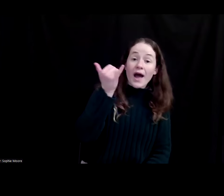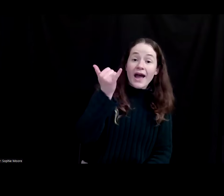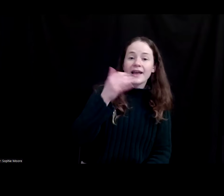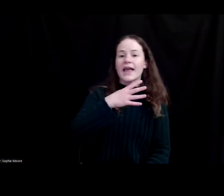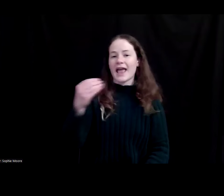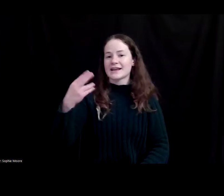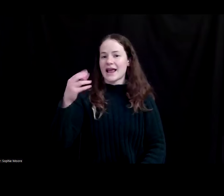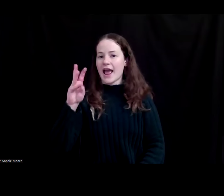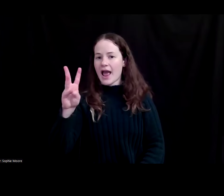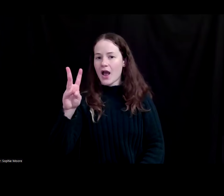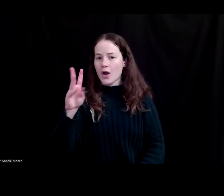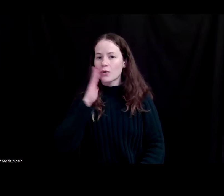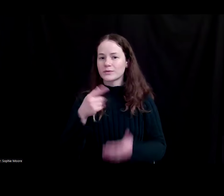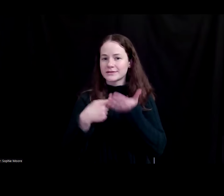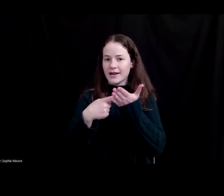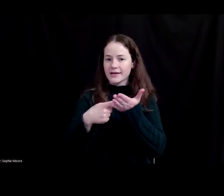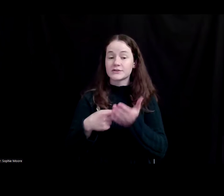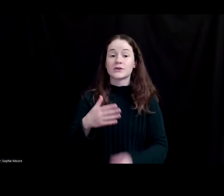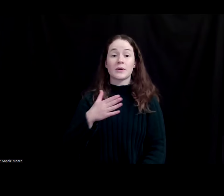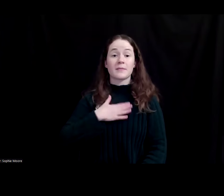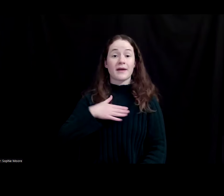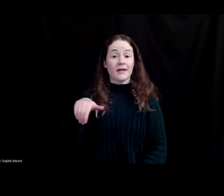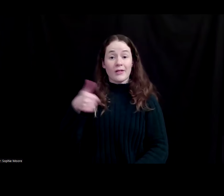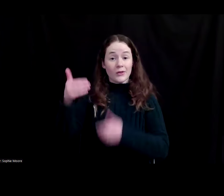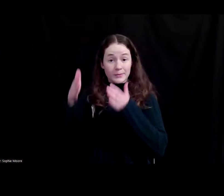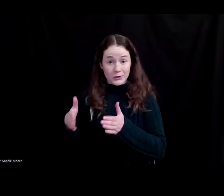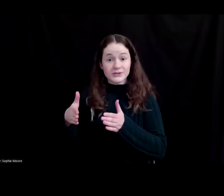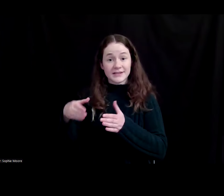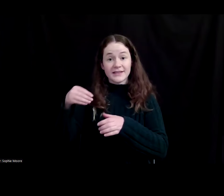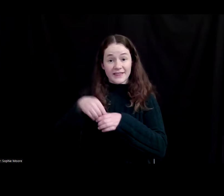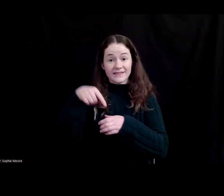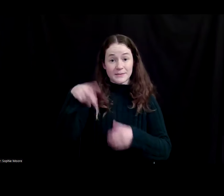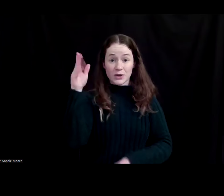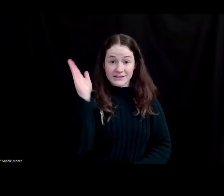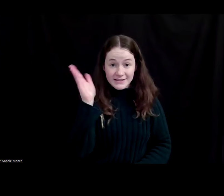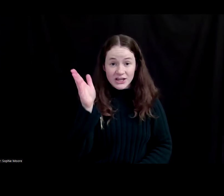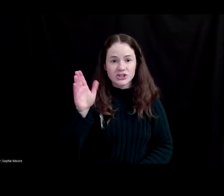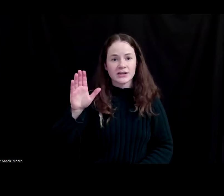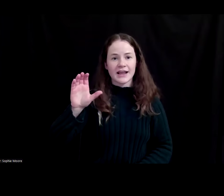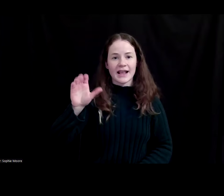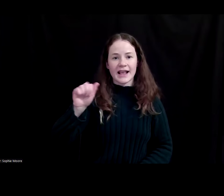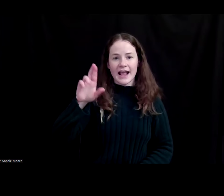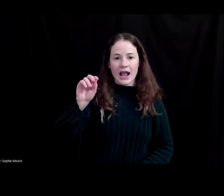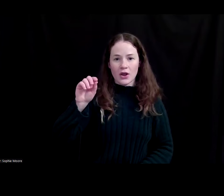counterpart on this presentation is Dr. Cara Lee and at the very end of today's seminar toward the end she will show you